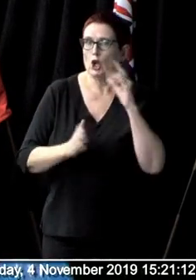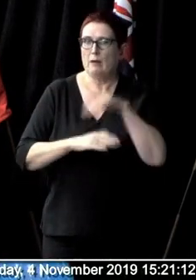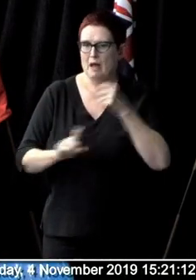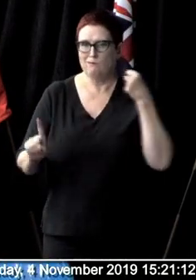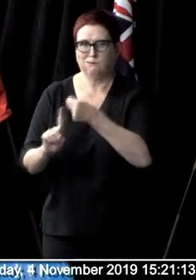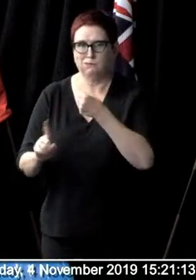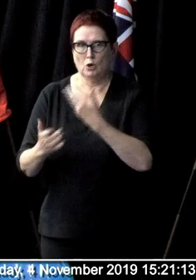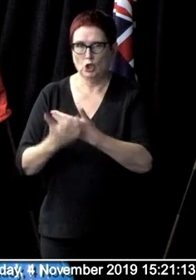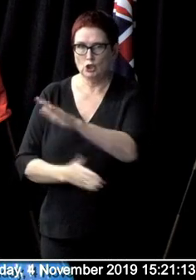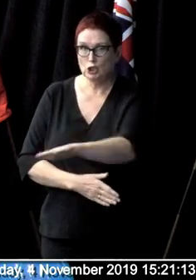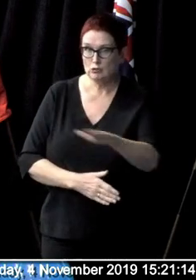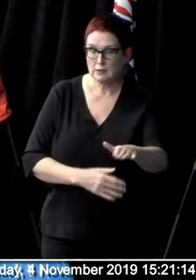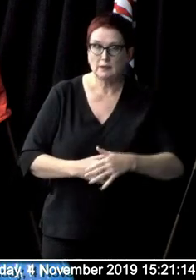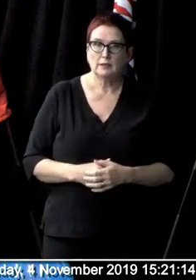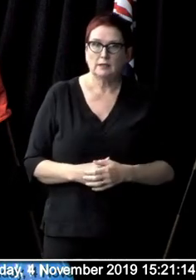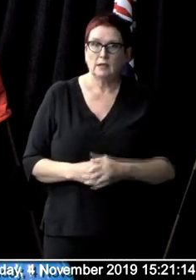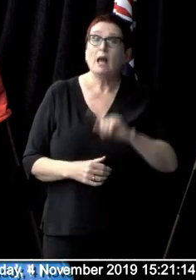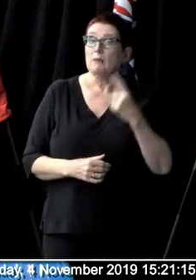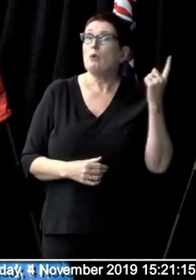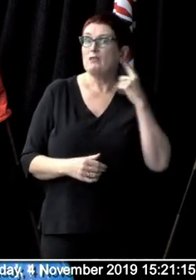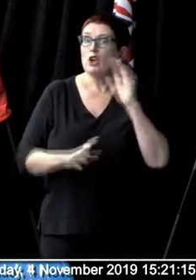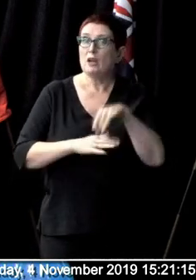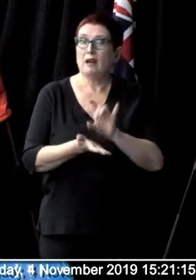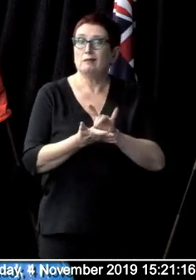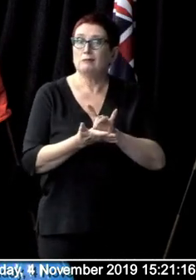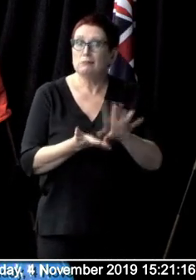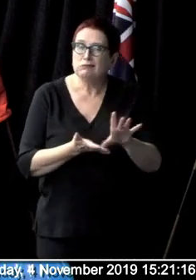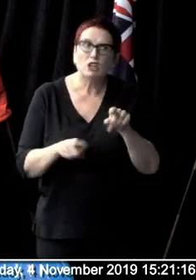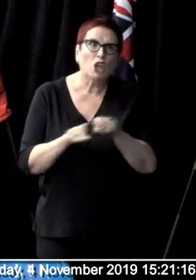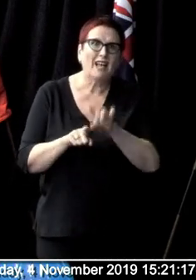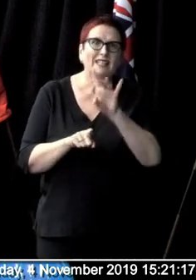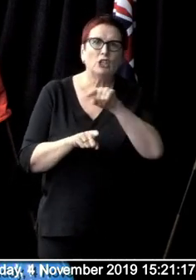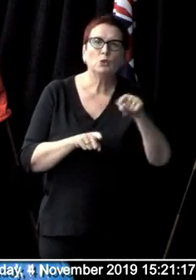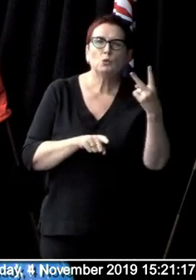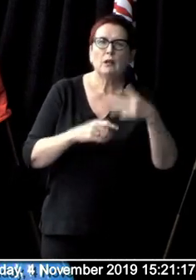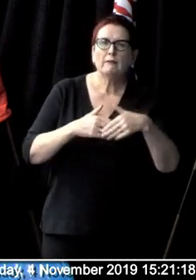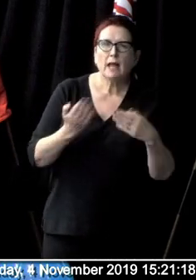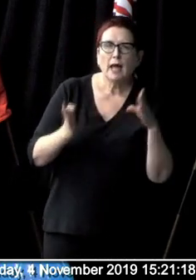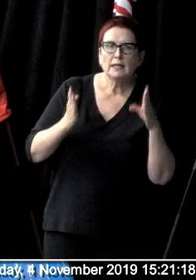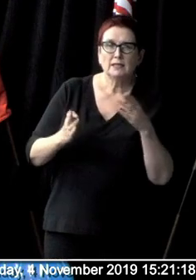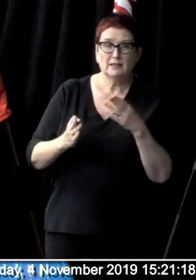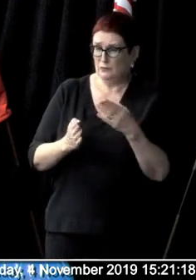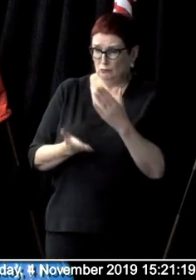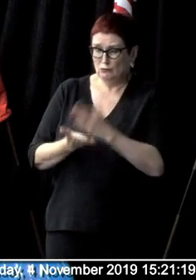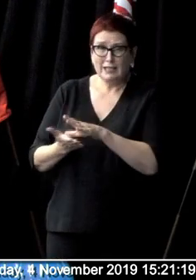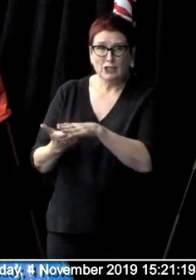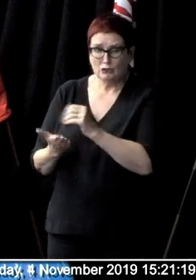using suspension of 10, 12 days for a simple matter of not being in the correct